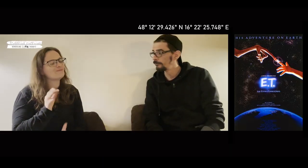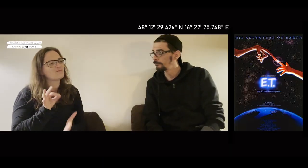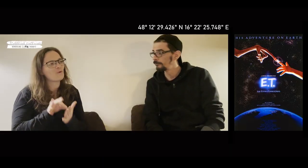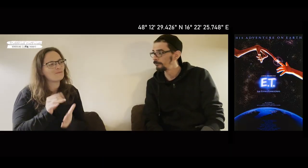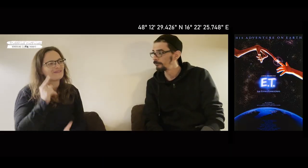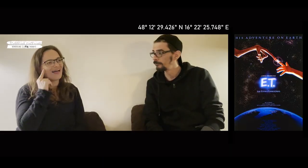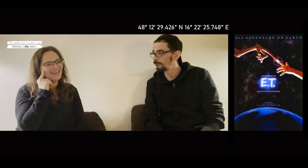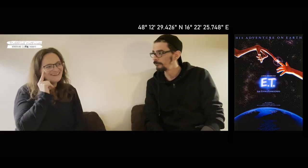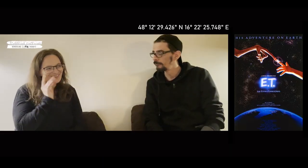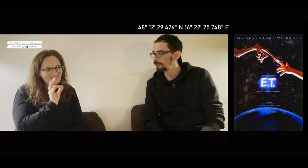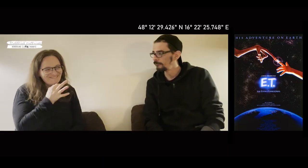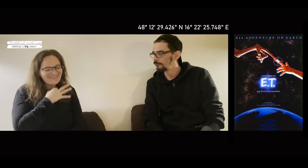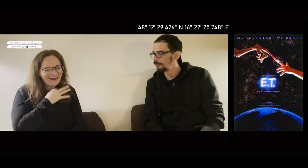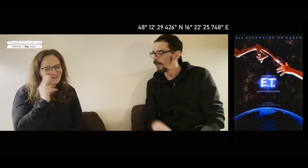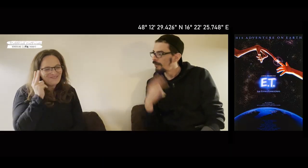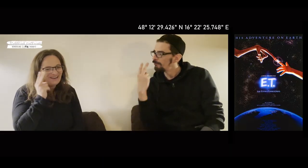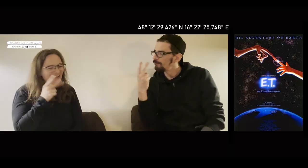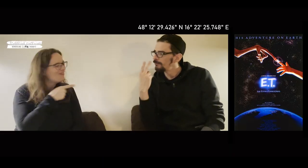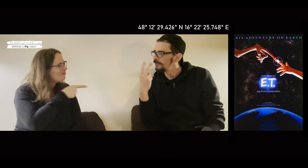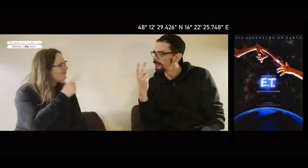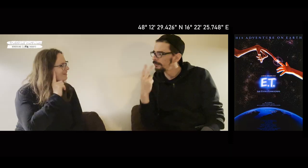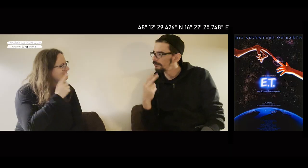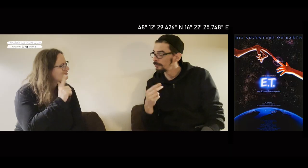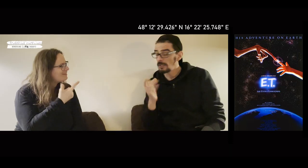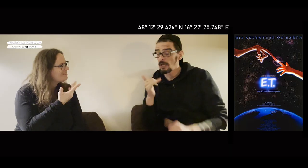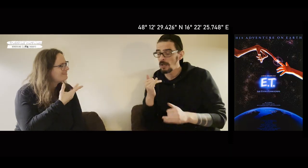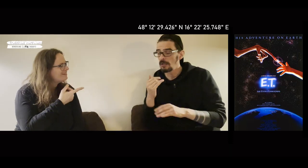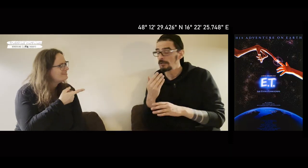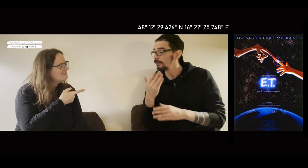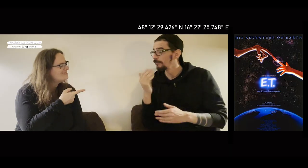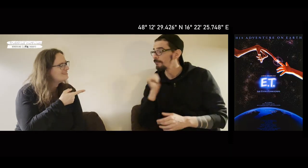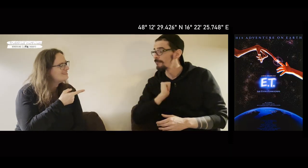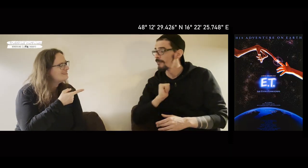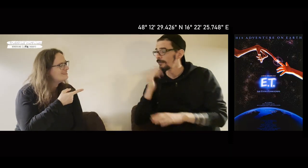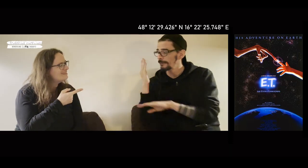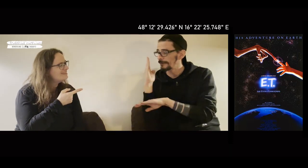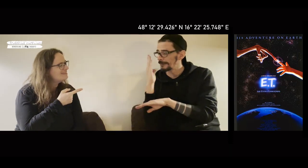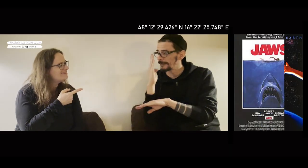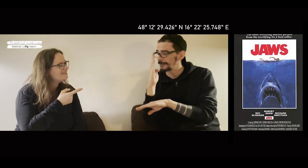I can't list many right now because you asked me so suddenly. Do you know a second film?